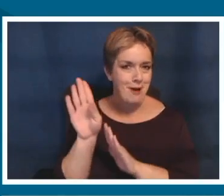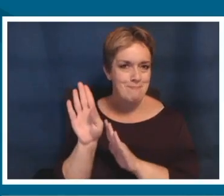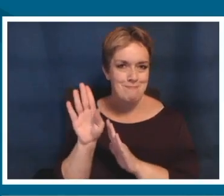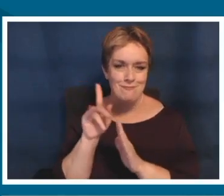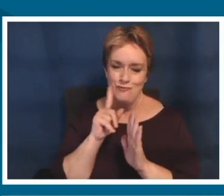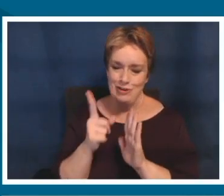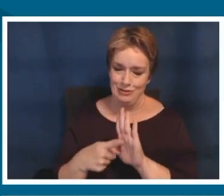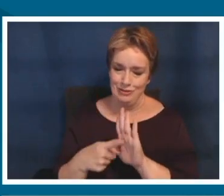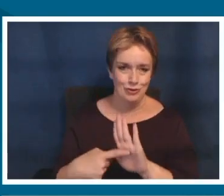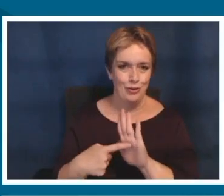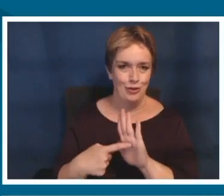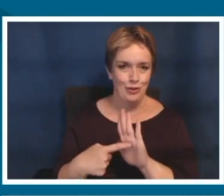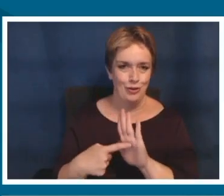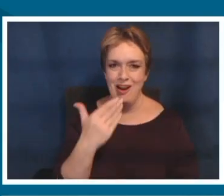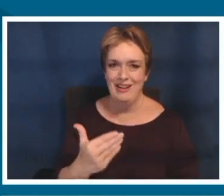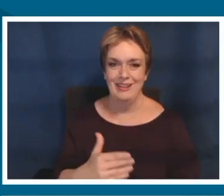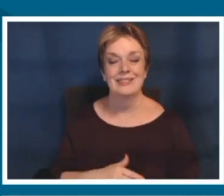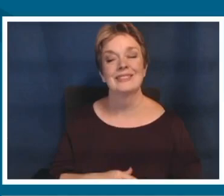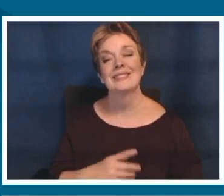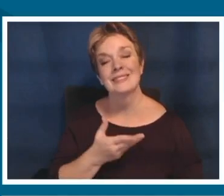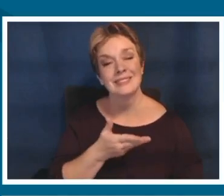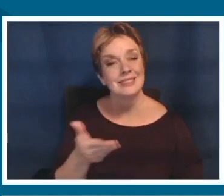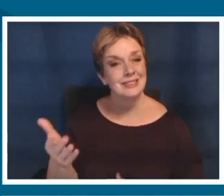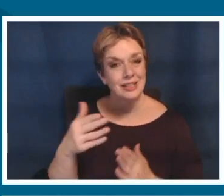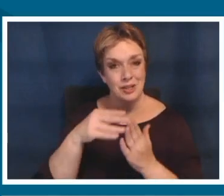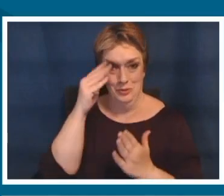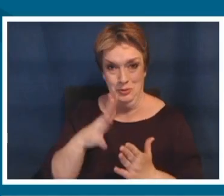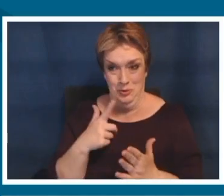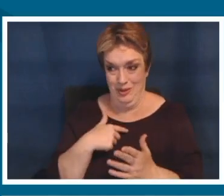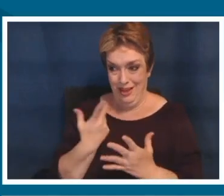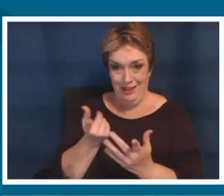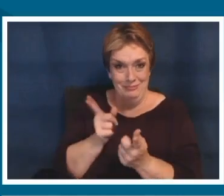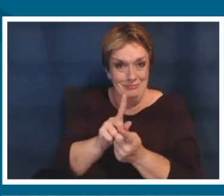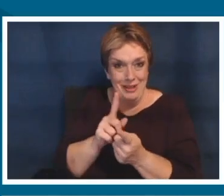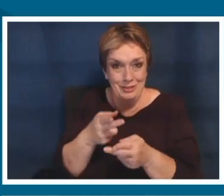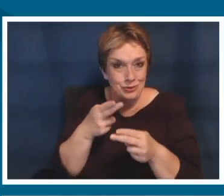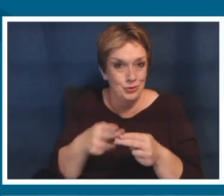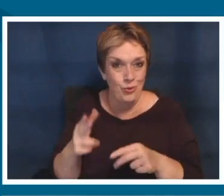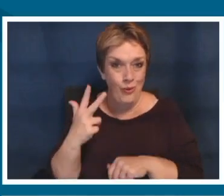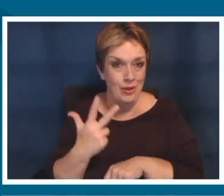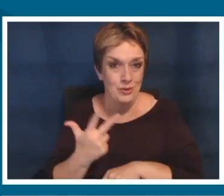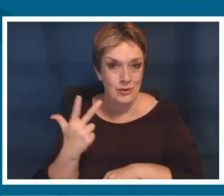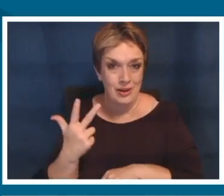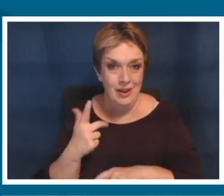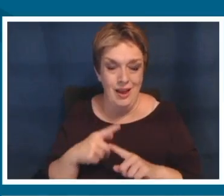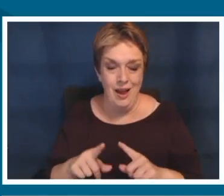you know i got to know these students over just a short three-day period but it was